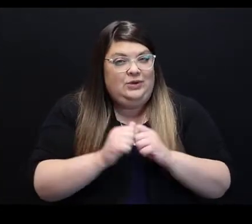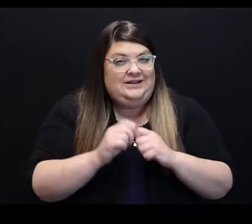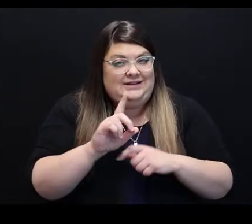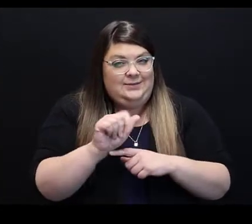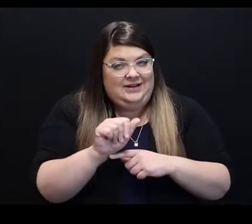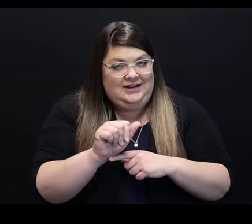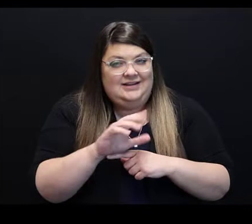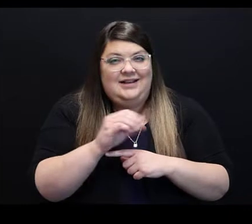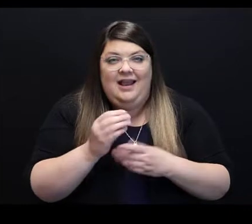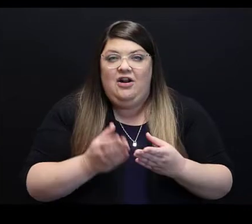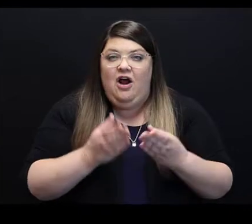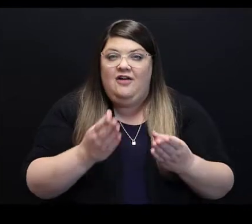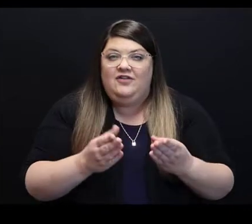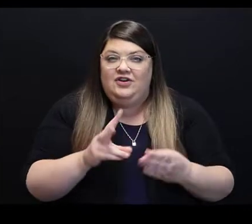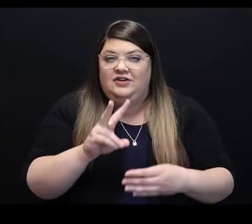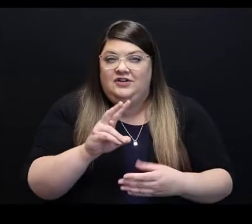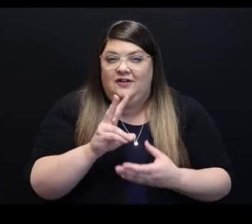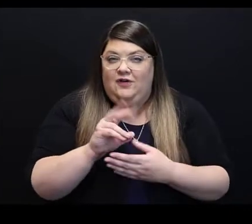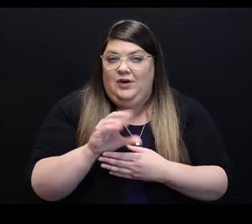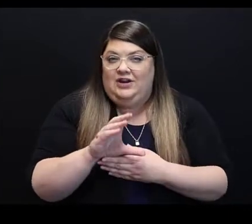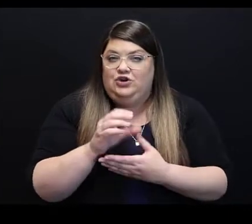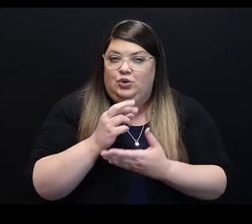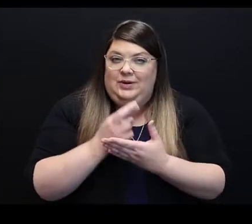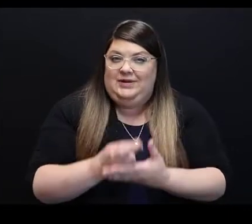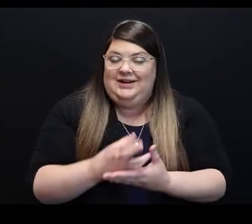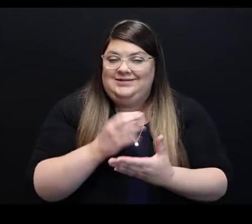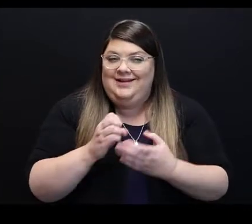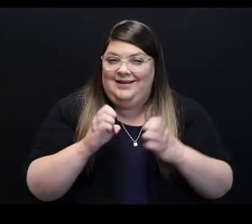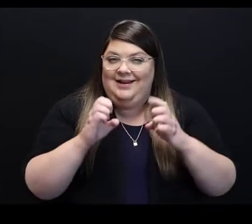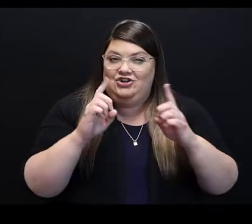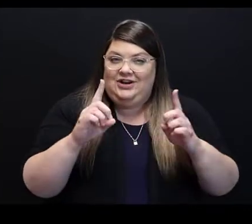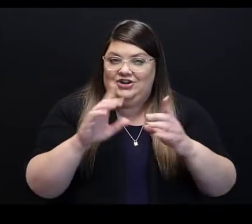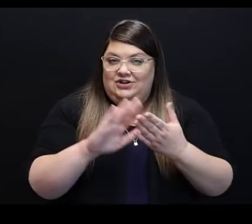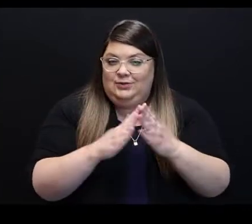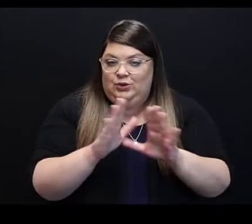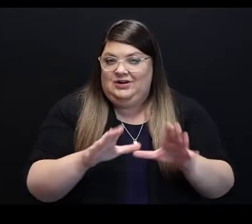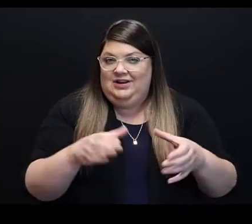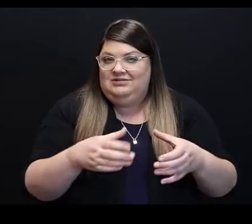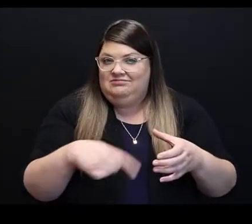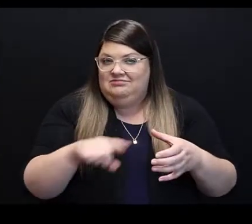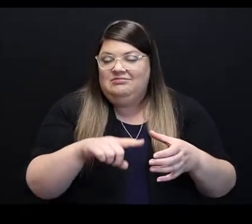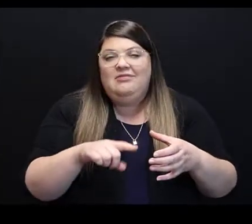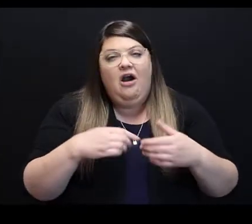and offers the vocational rehabilitation and education communities an opportunity to contribute